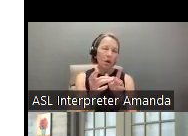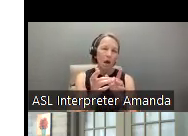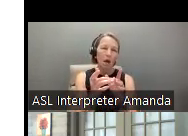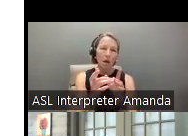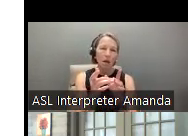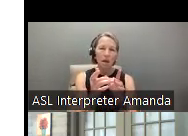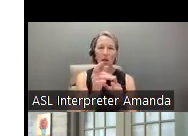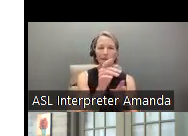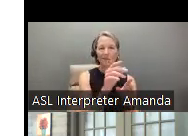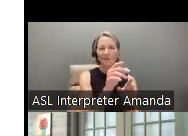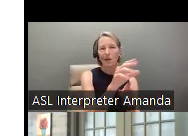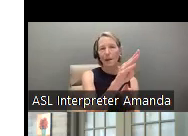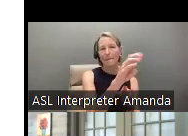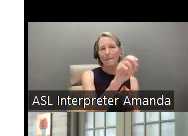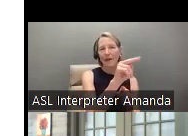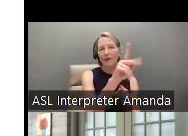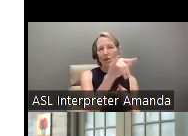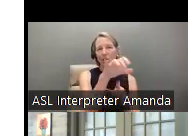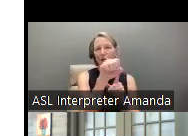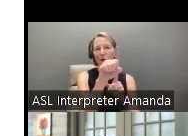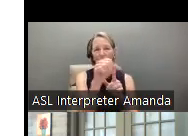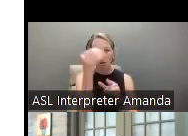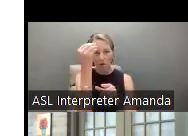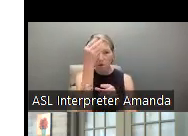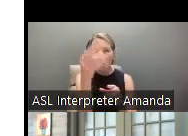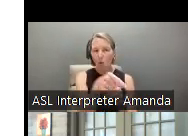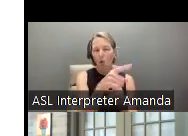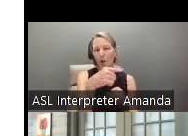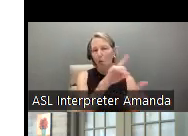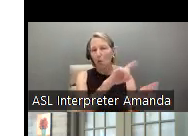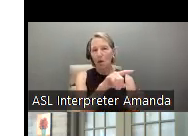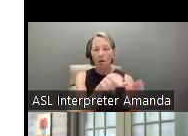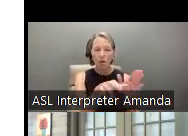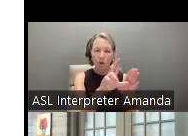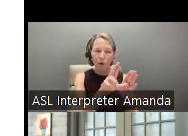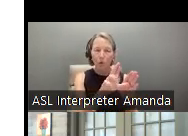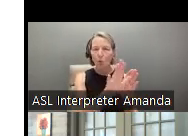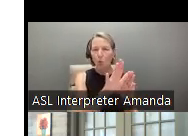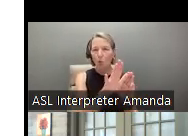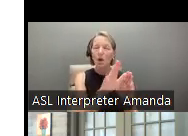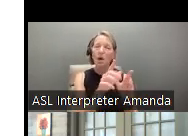beneficiaries to let them know that we will be coming in to conduct a review and if necessary